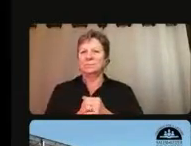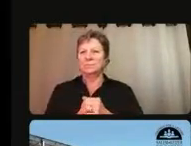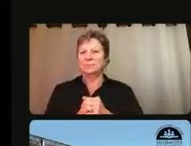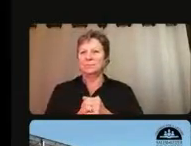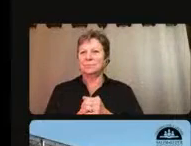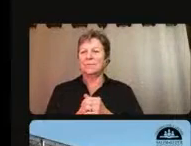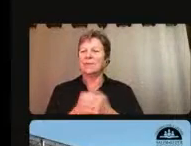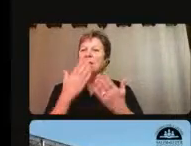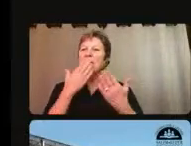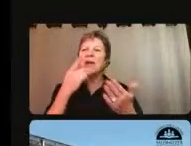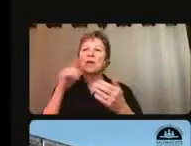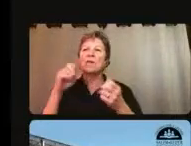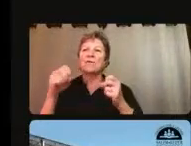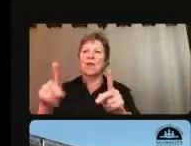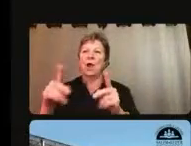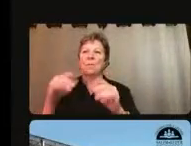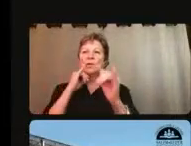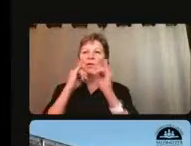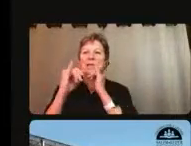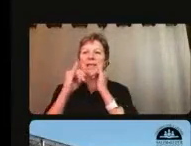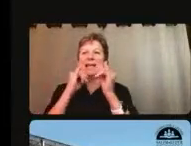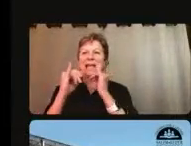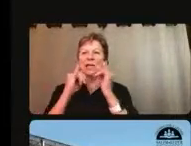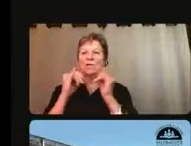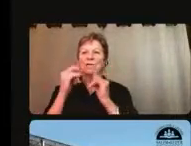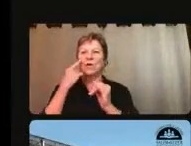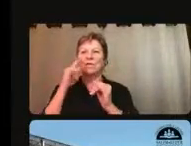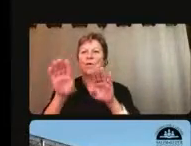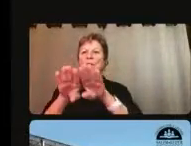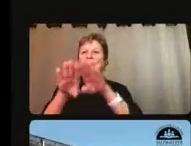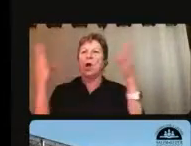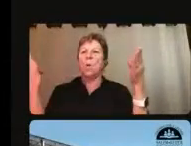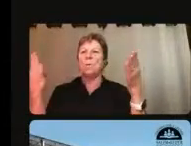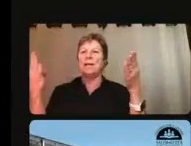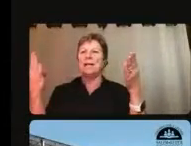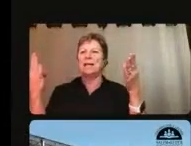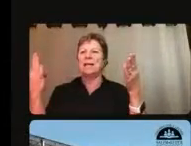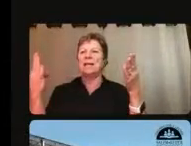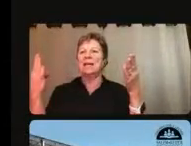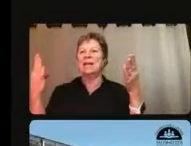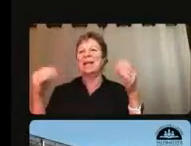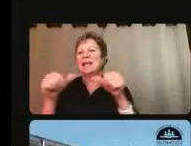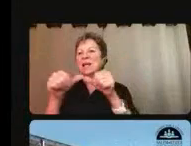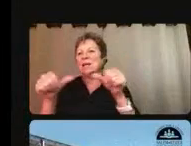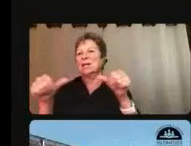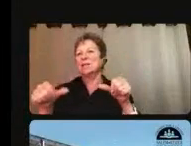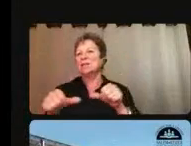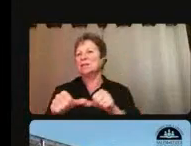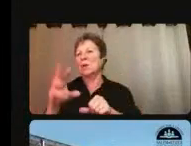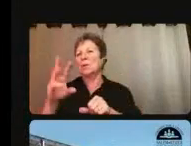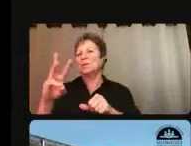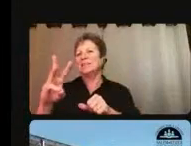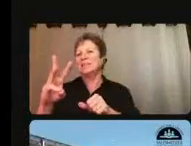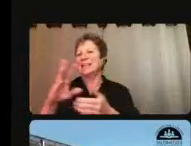I LOVE MARIA. YOU KNOW, MOST PRESSING DR. A